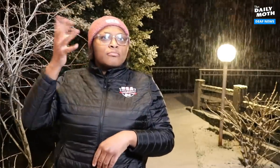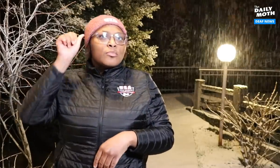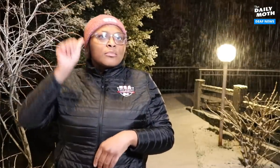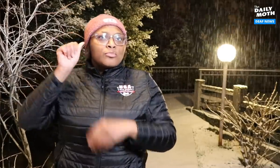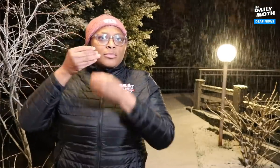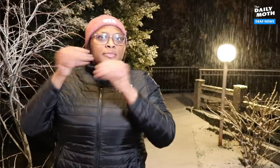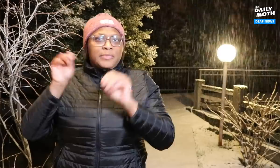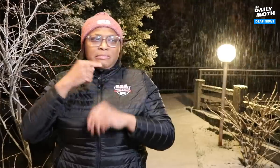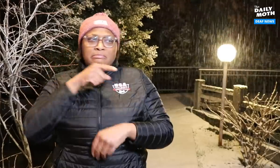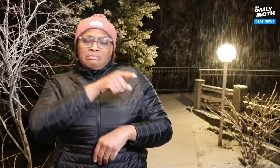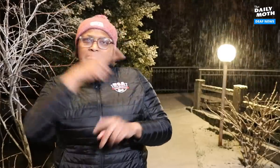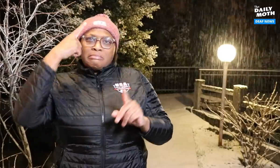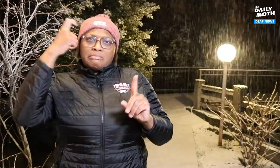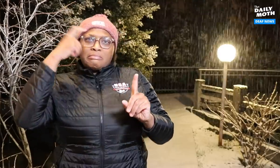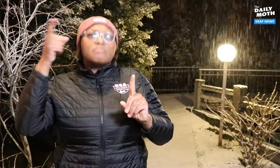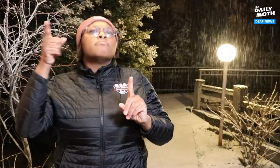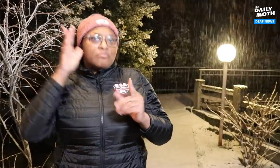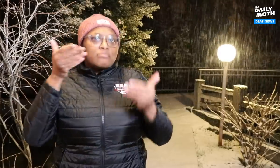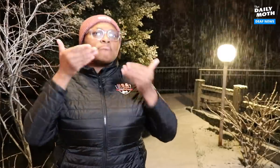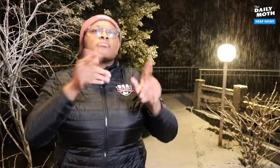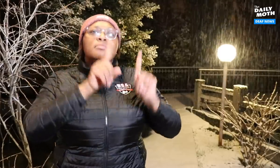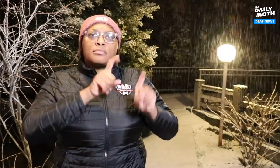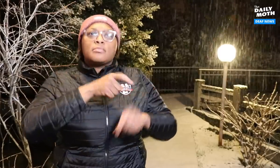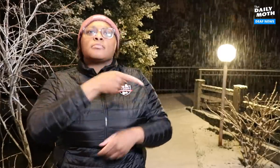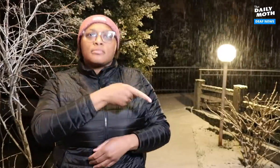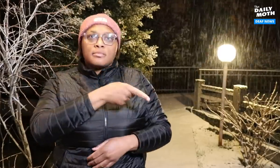can report to the audiogram office to say they suspect an athlete, and that athlete will be tested.